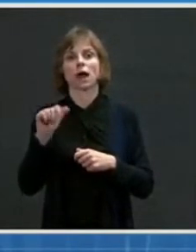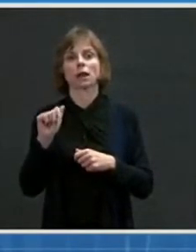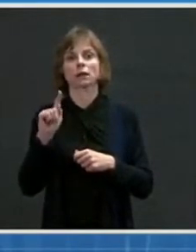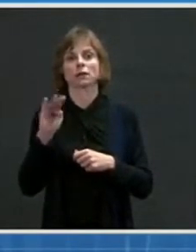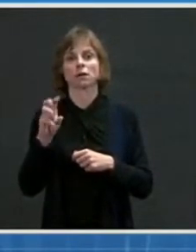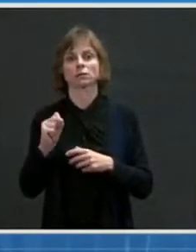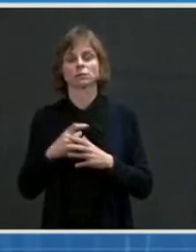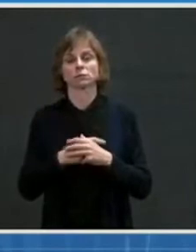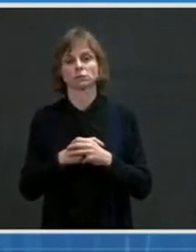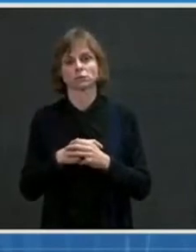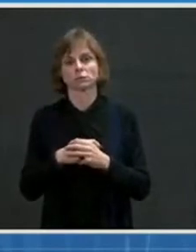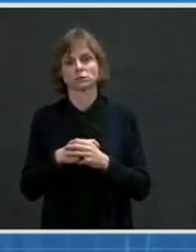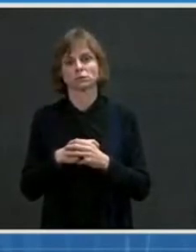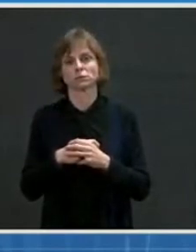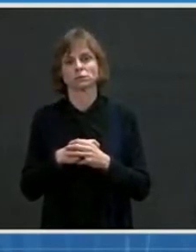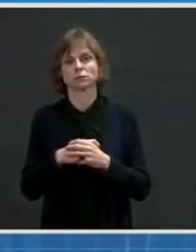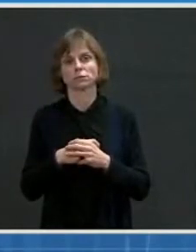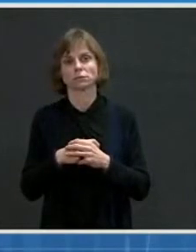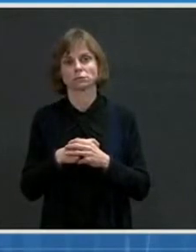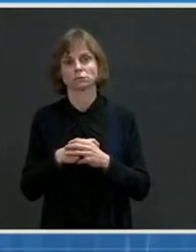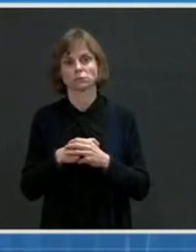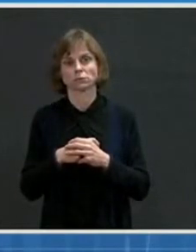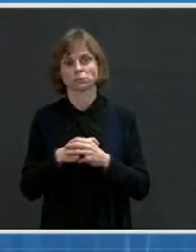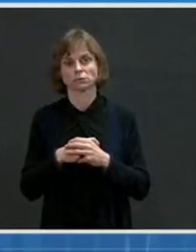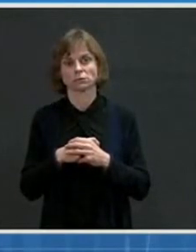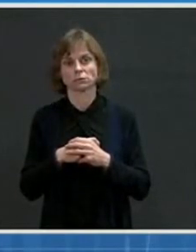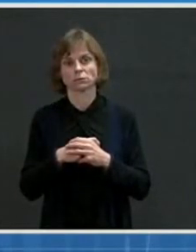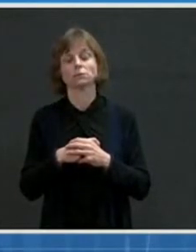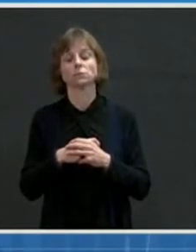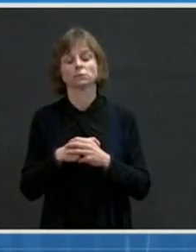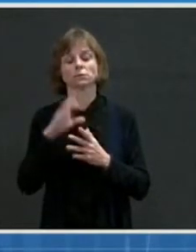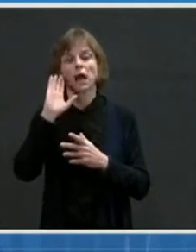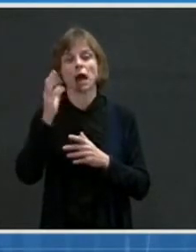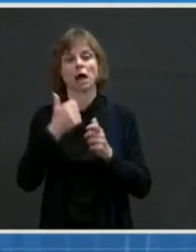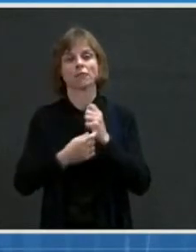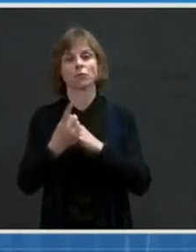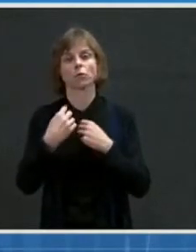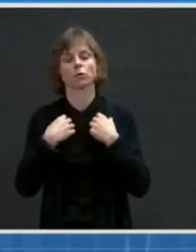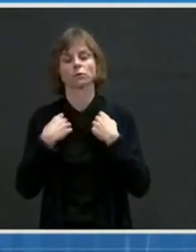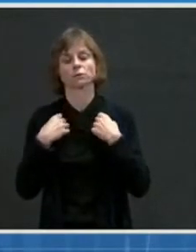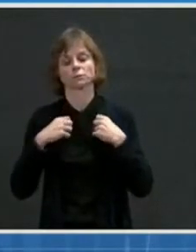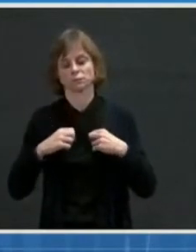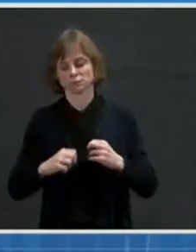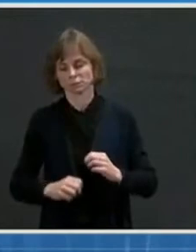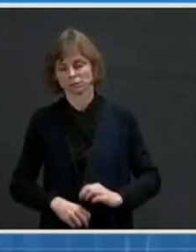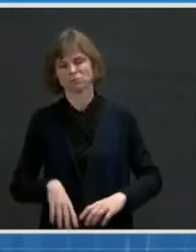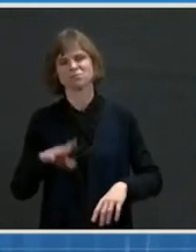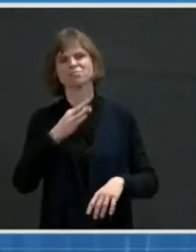NEXT QUESTION. WE'LL GO TO CHRIS AT LOS ANGELES TIMES.